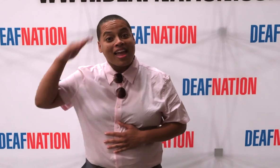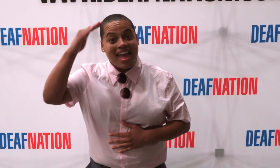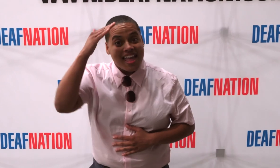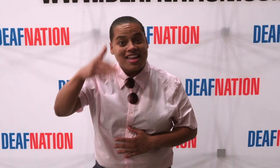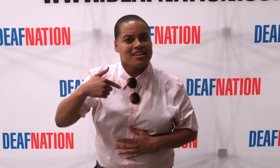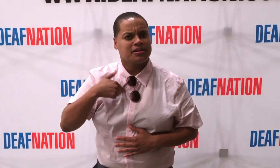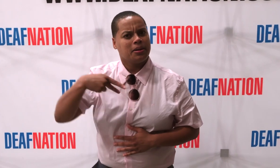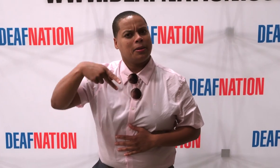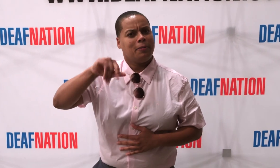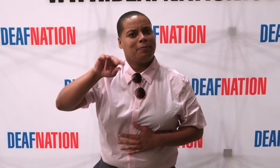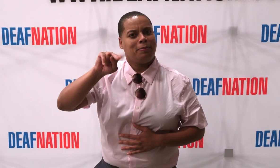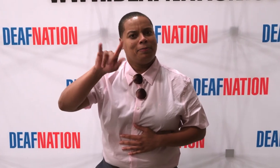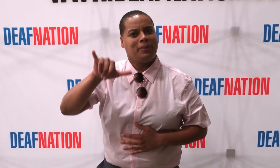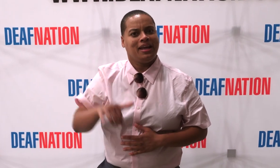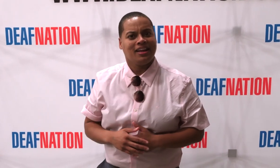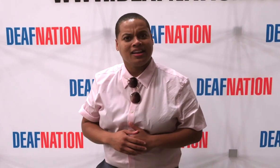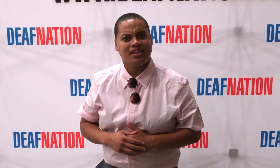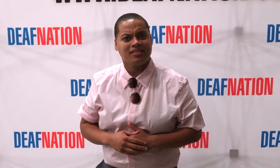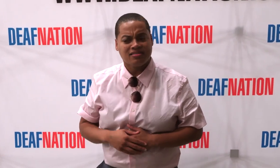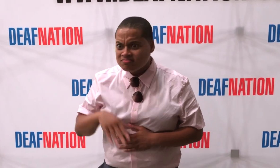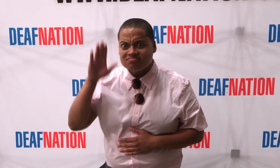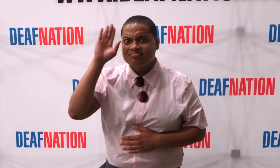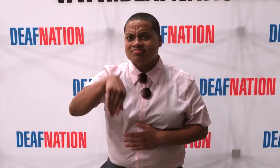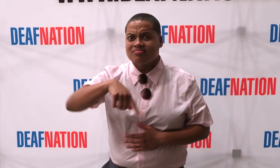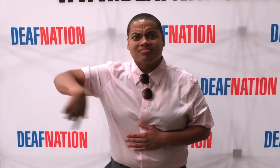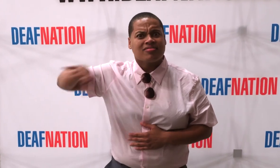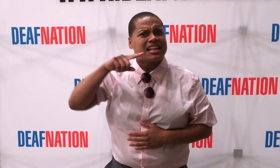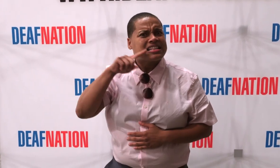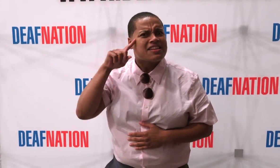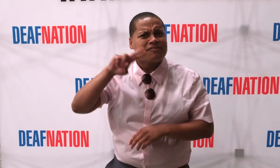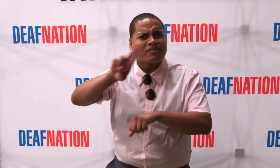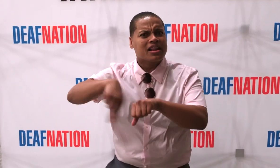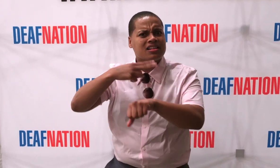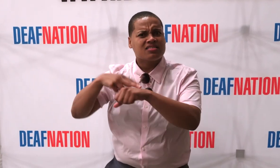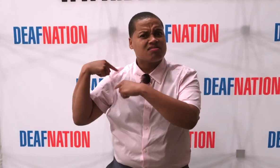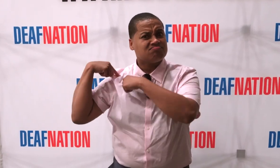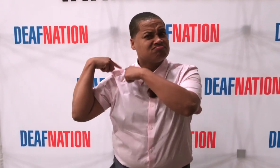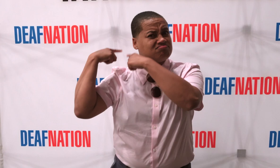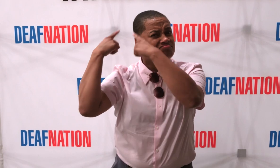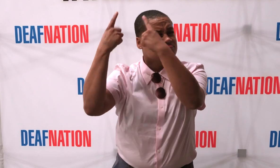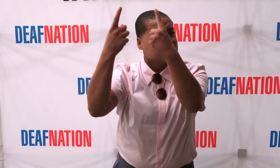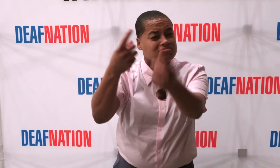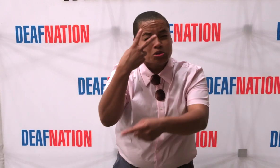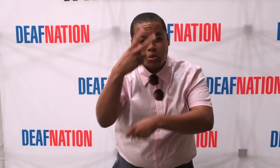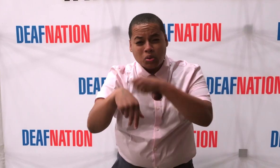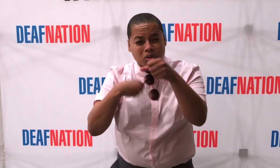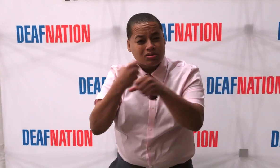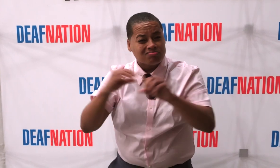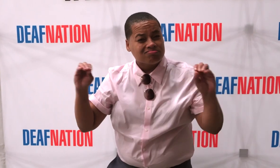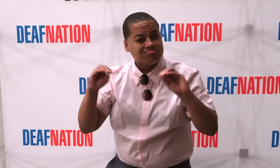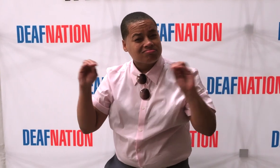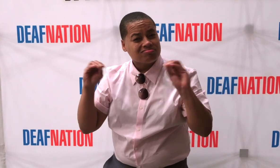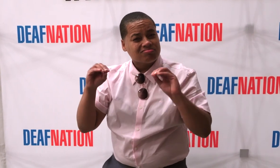Hi! I’m Pinky. Did you know that DeafNation didn’t have an expo for two years?